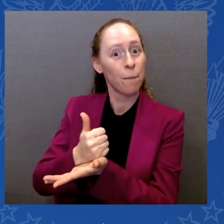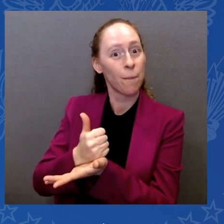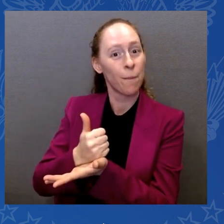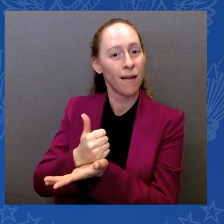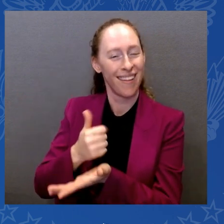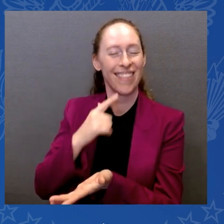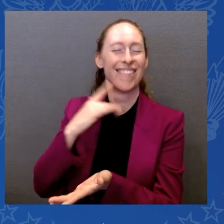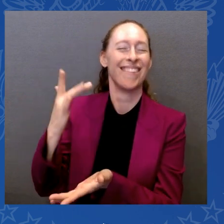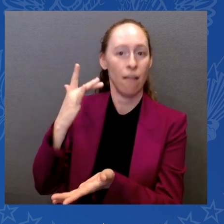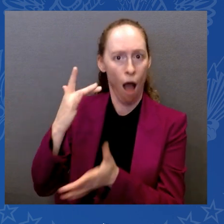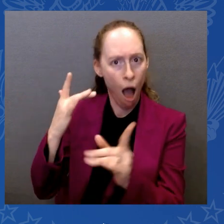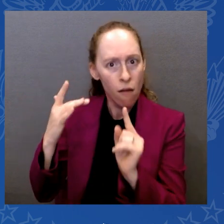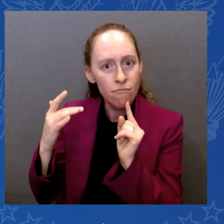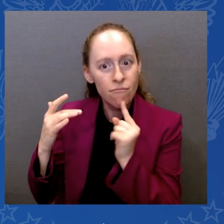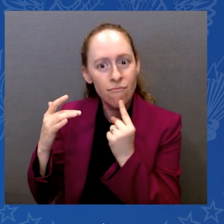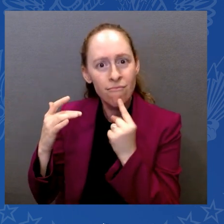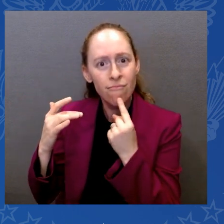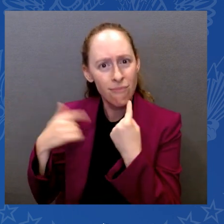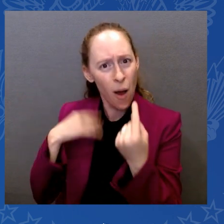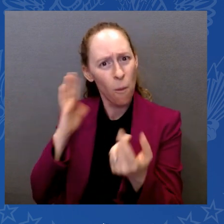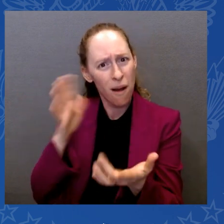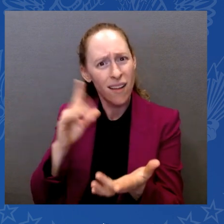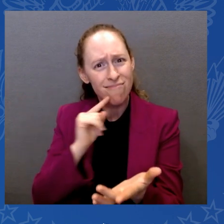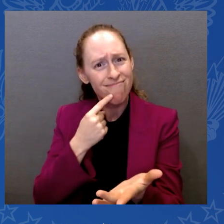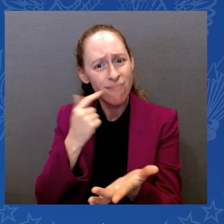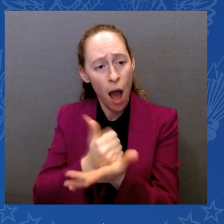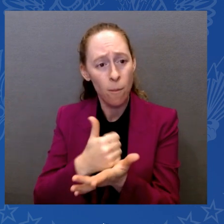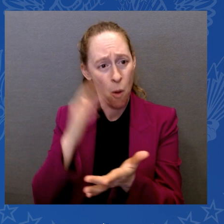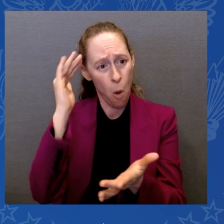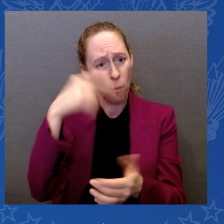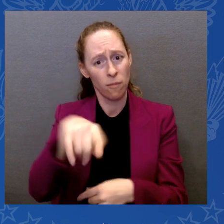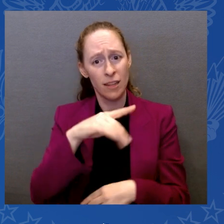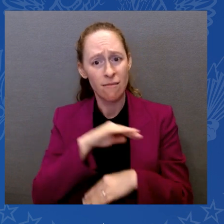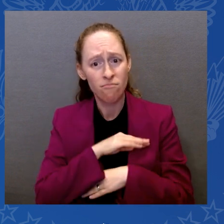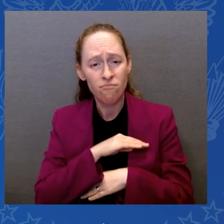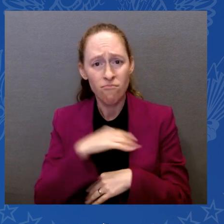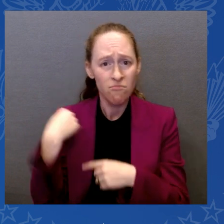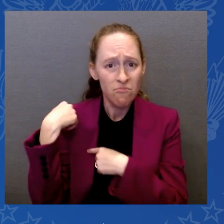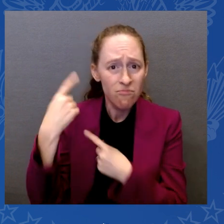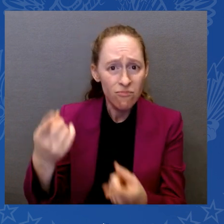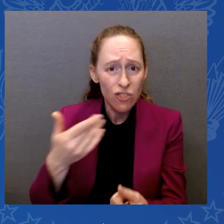We'll be with the Puerto Rico -- the folks of Puerto Rico now and until this is done and until we recover.